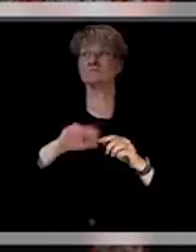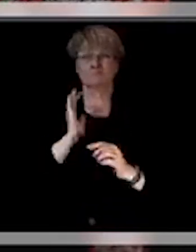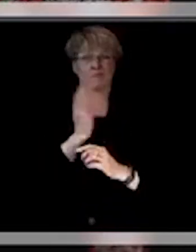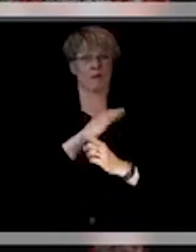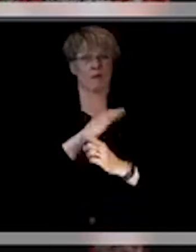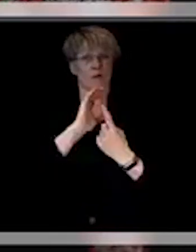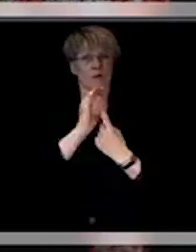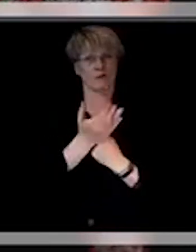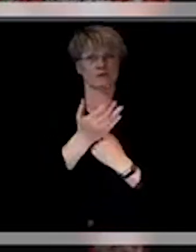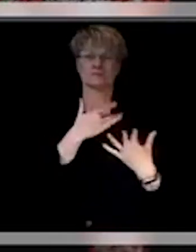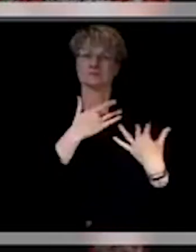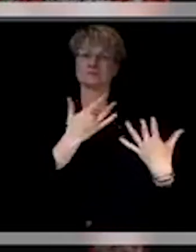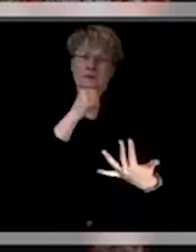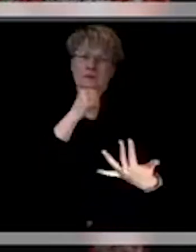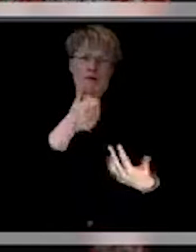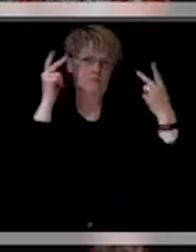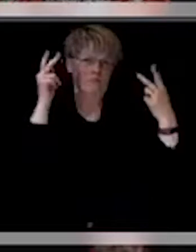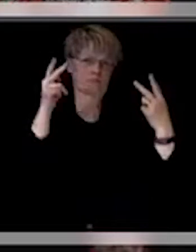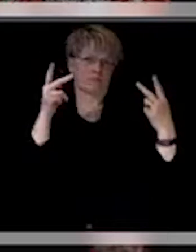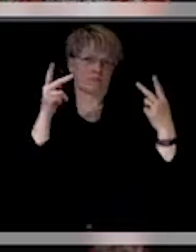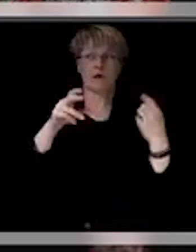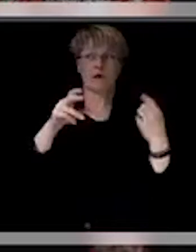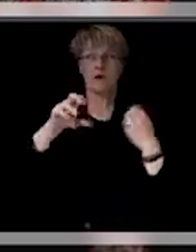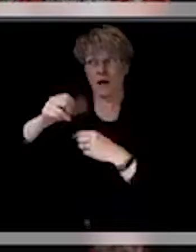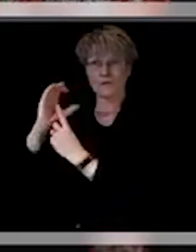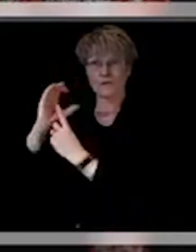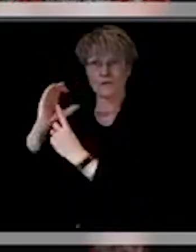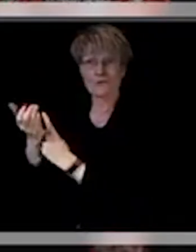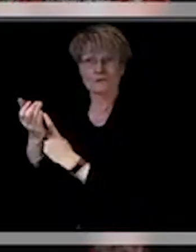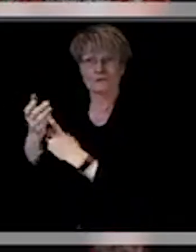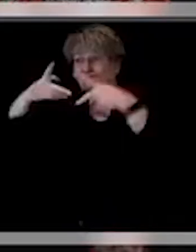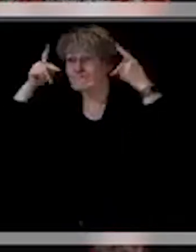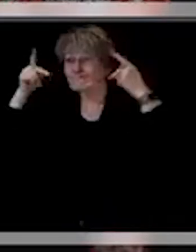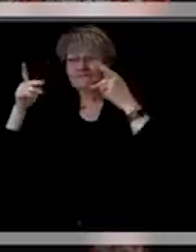case just wear one, because we don't know if we’re infected or not, as many people